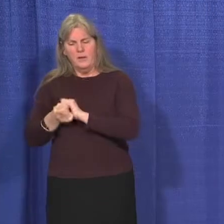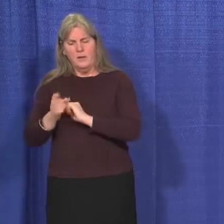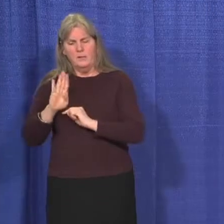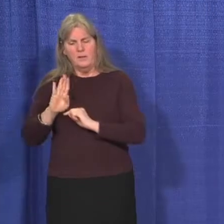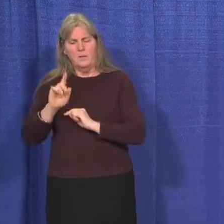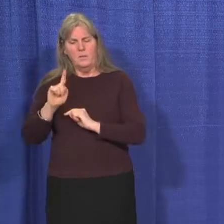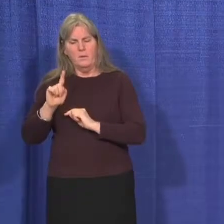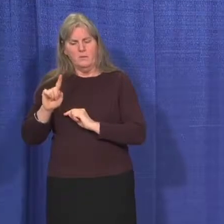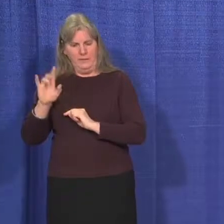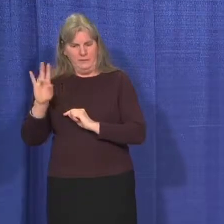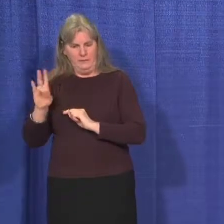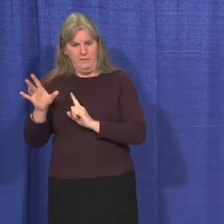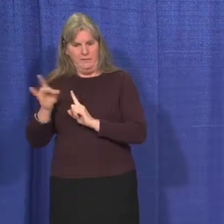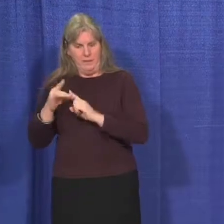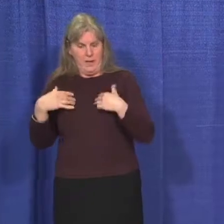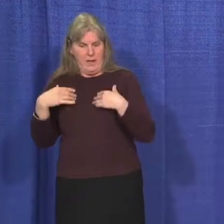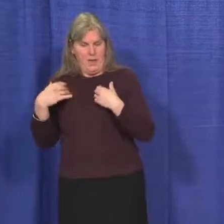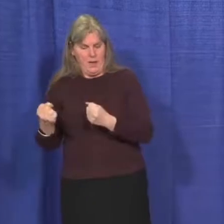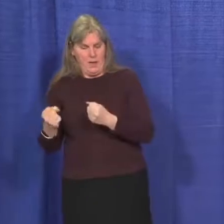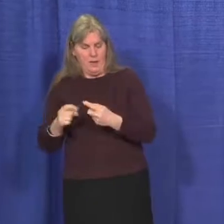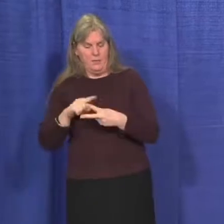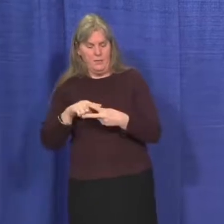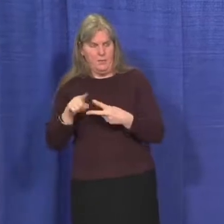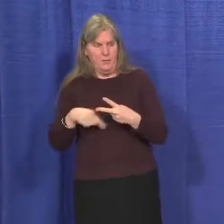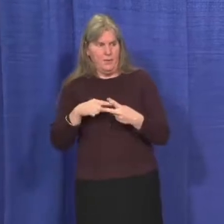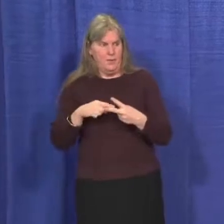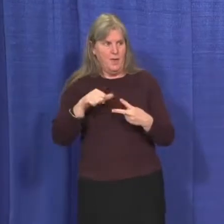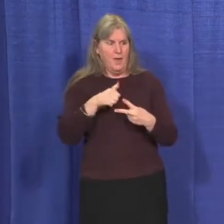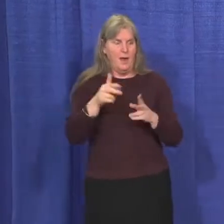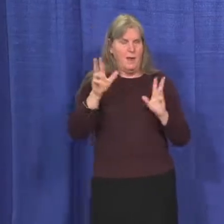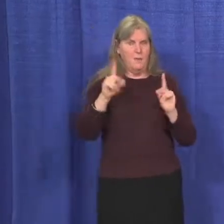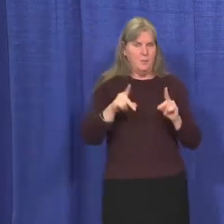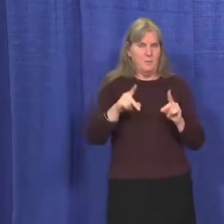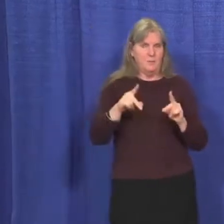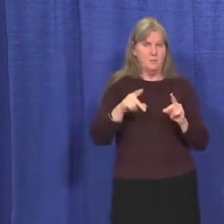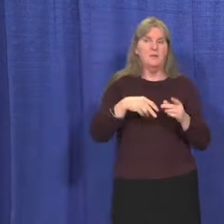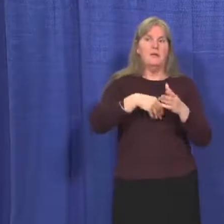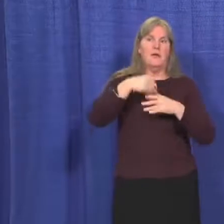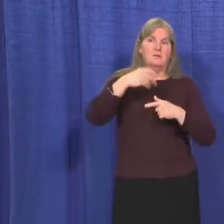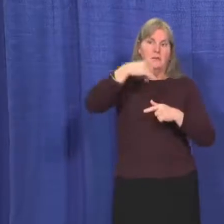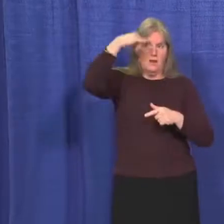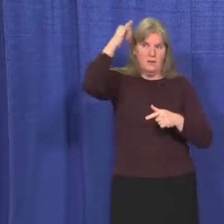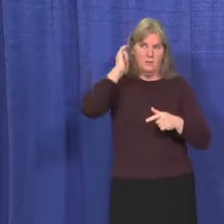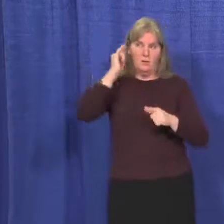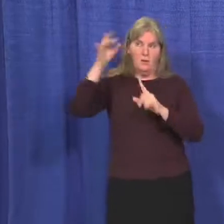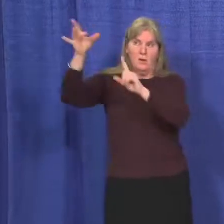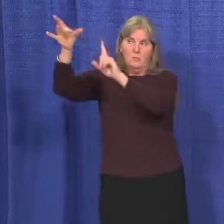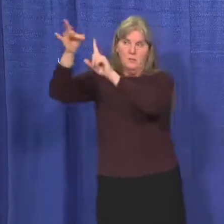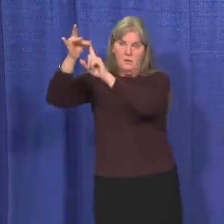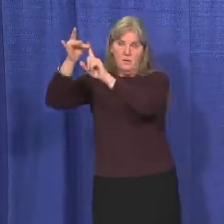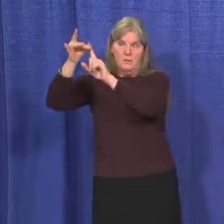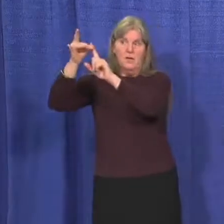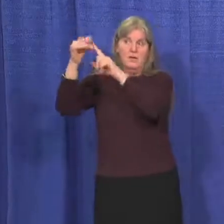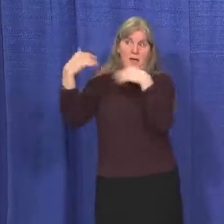variant has recovered, and the person that was out of territory has also recovered, is that correct?